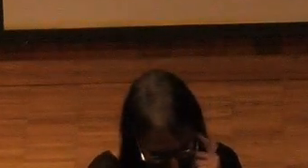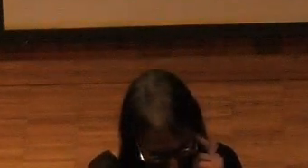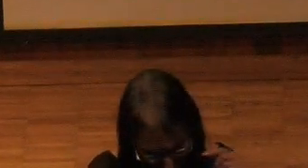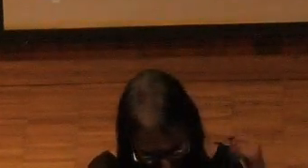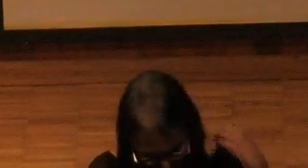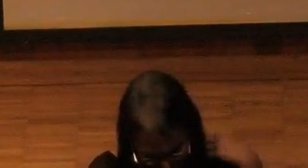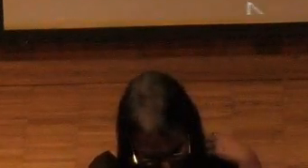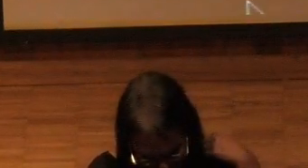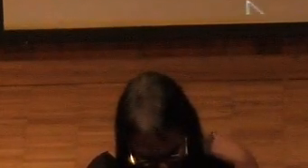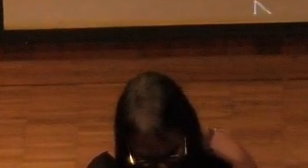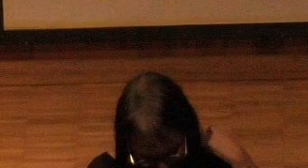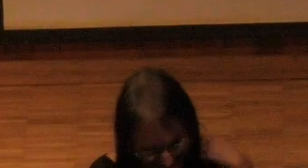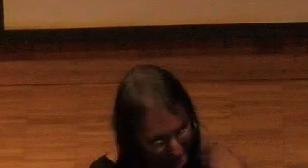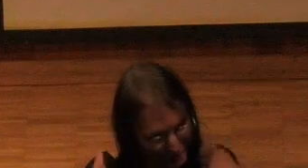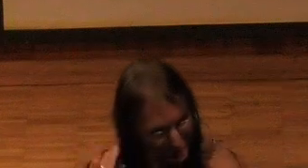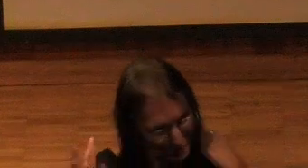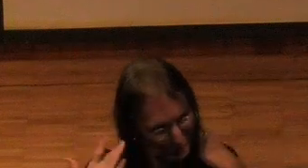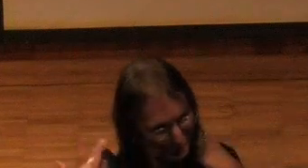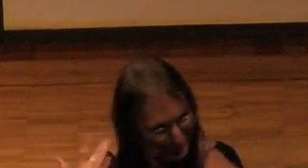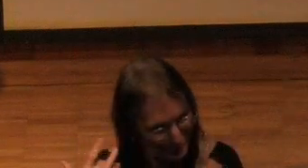Alright, gotta get back into the presentation now.